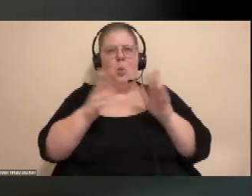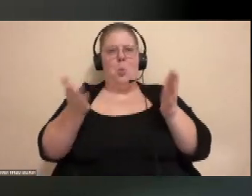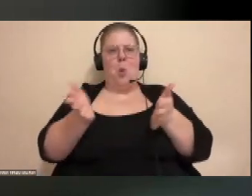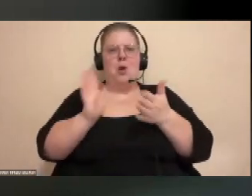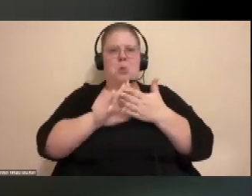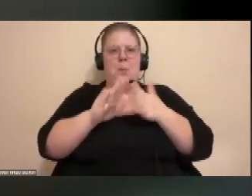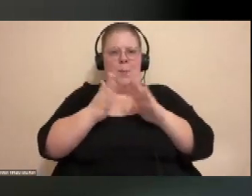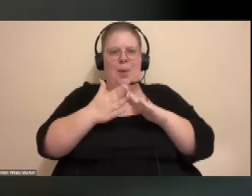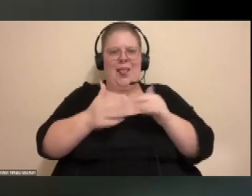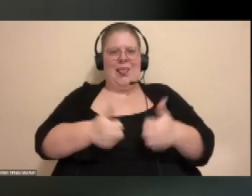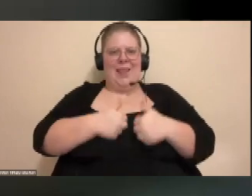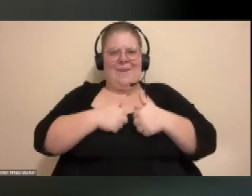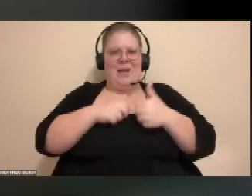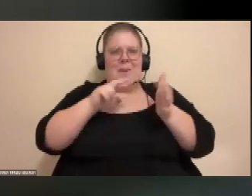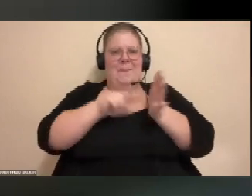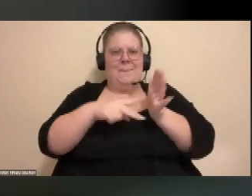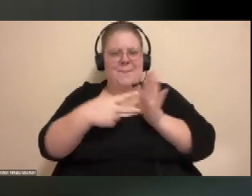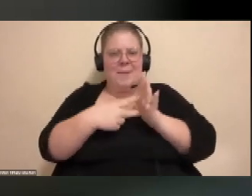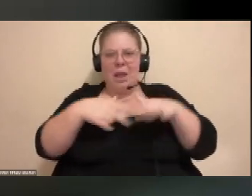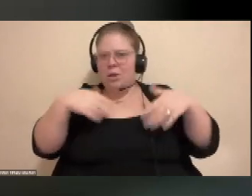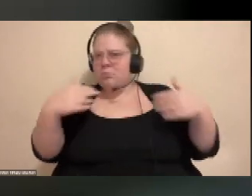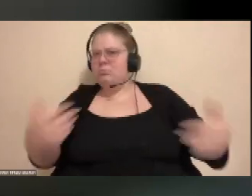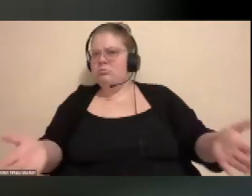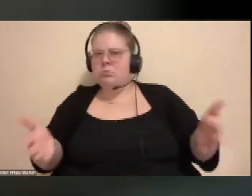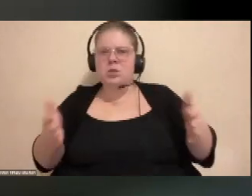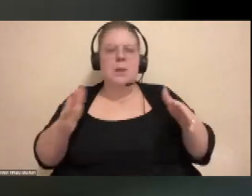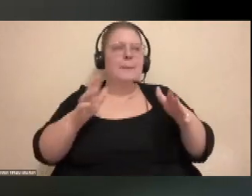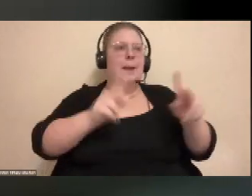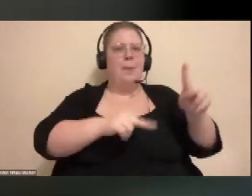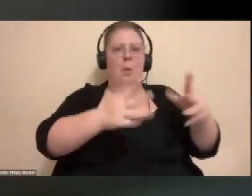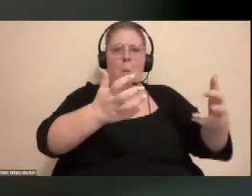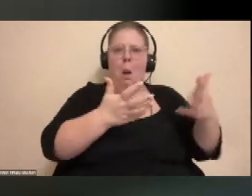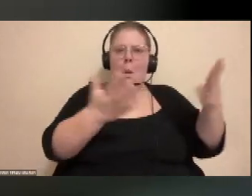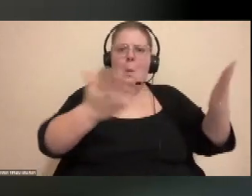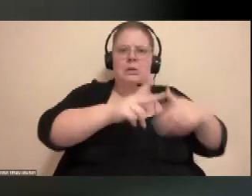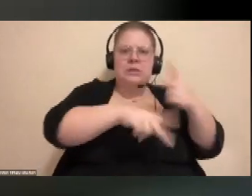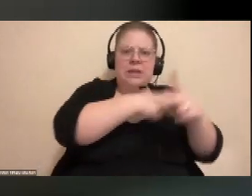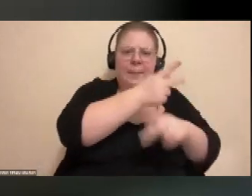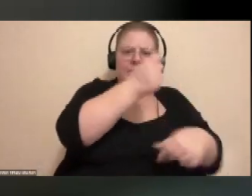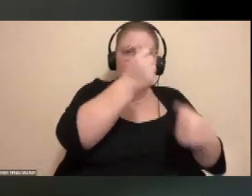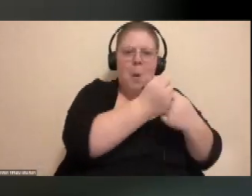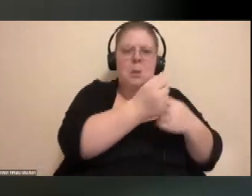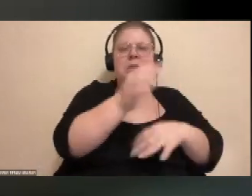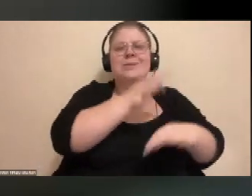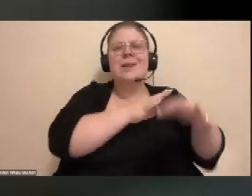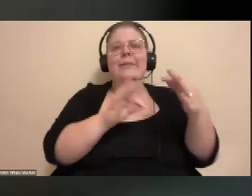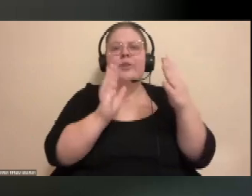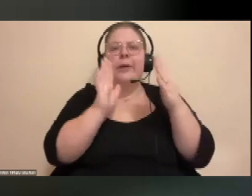and what are the kinds of supports that people want and not locking ourselves into.